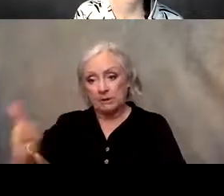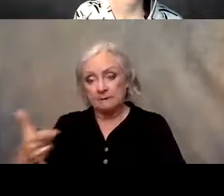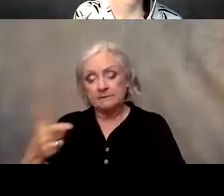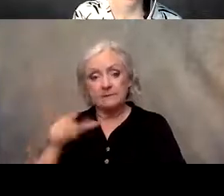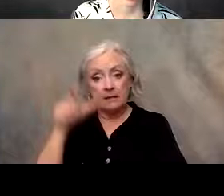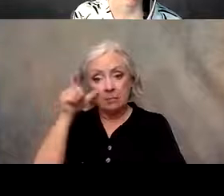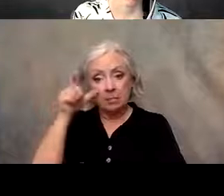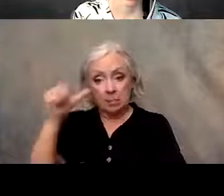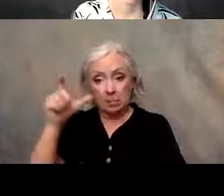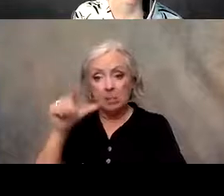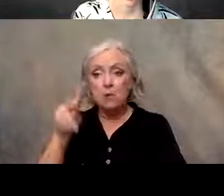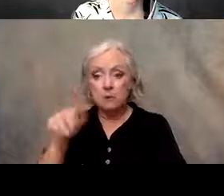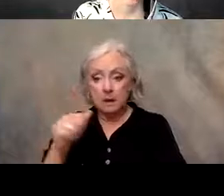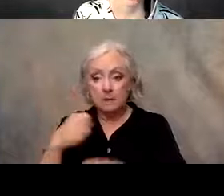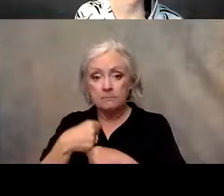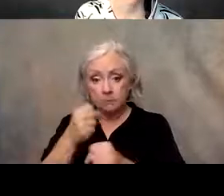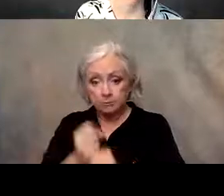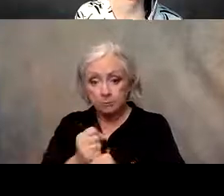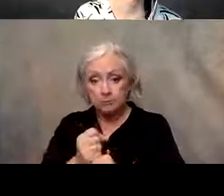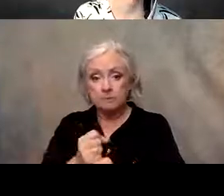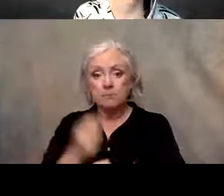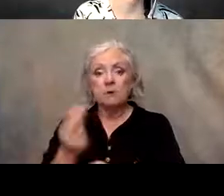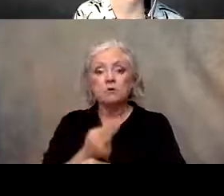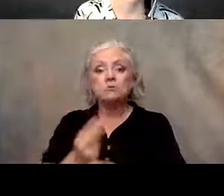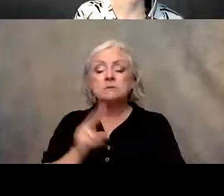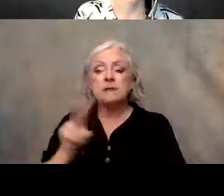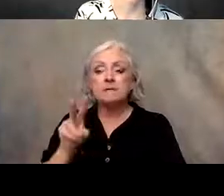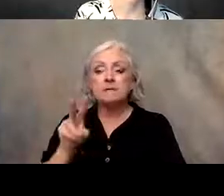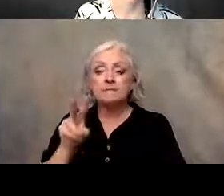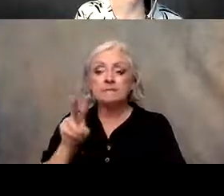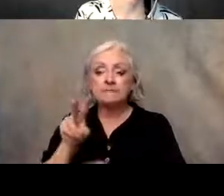where we are using video overlay for and ASL interpreter.